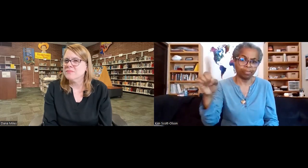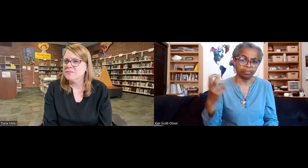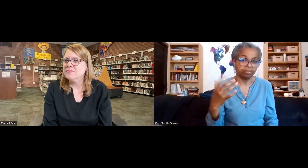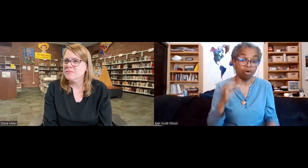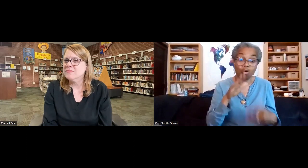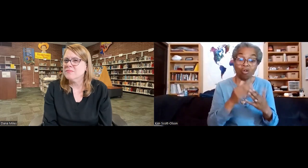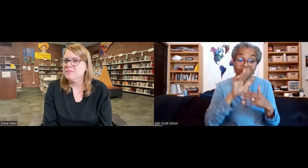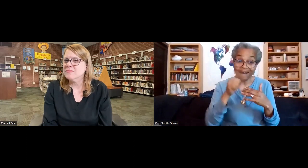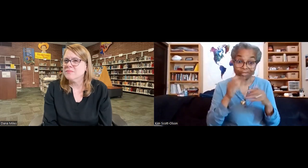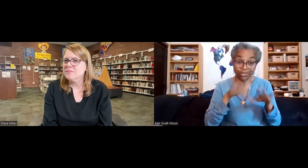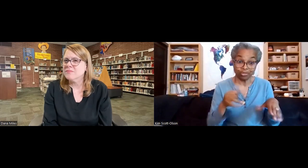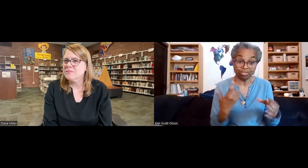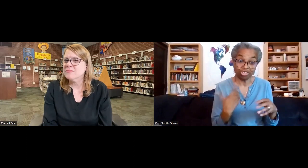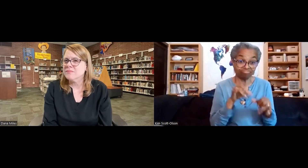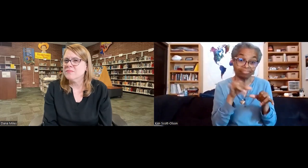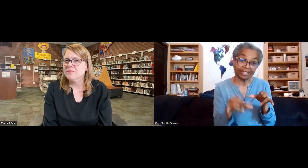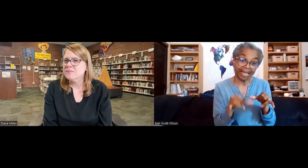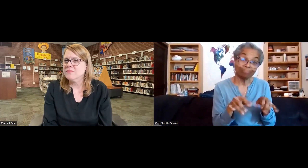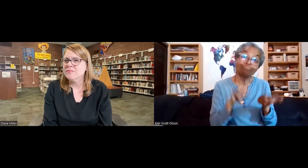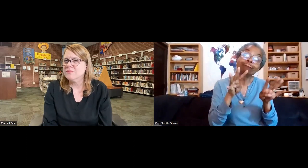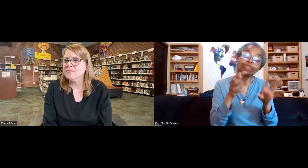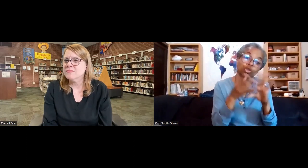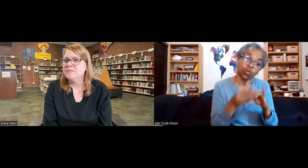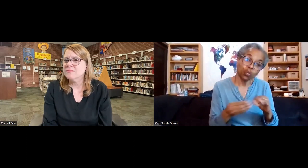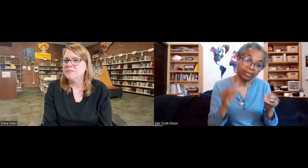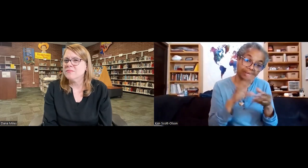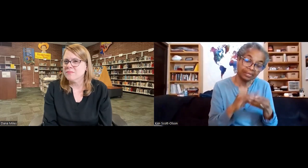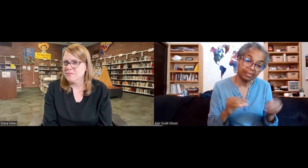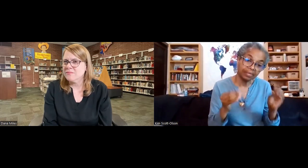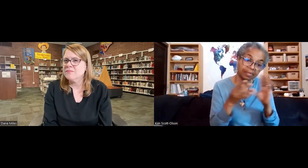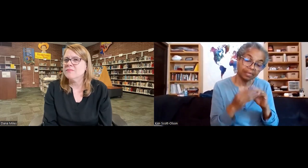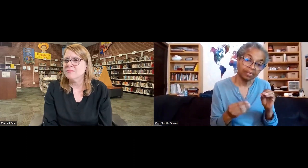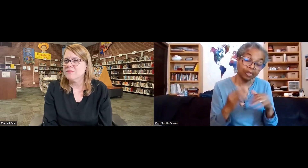while the rest of the children stayed to enjoy the story.